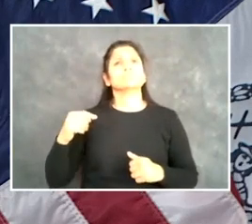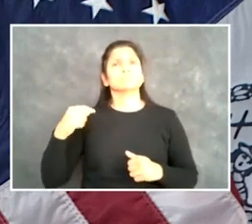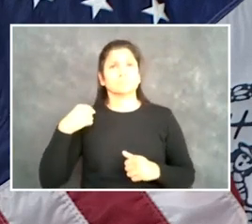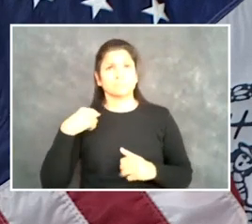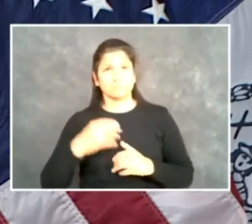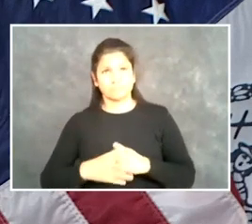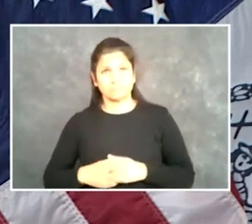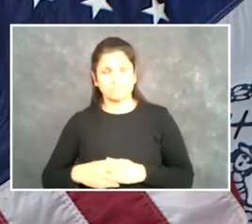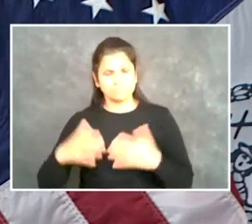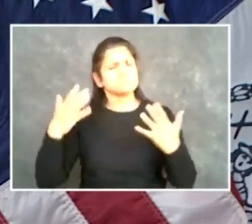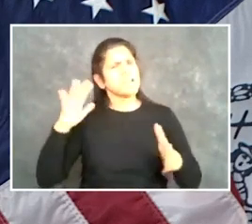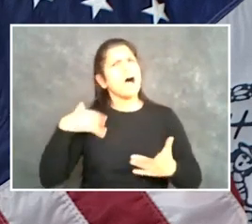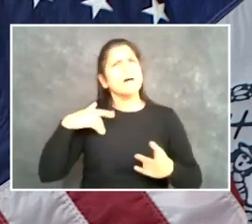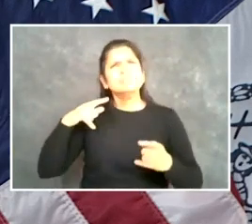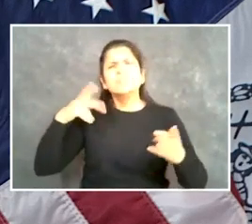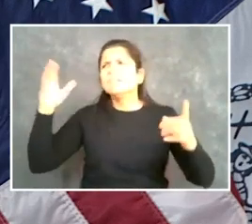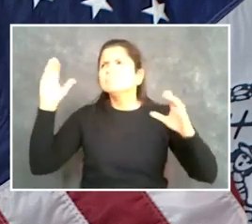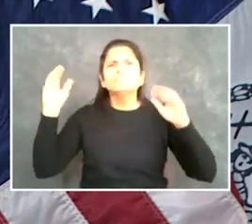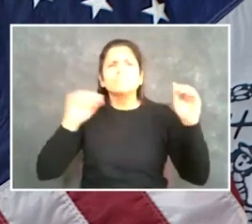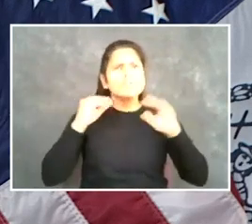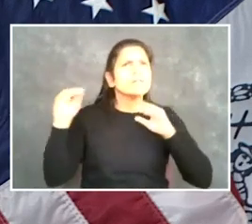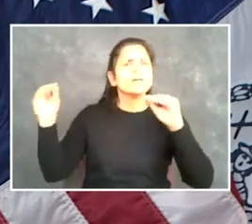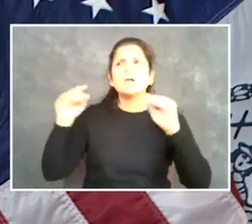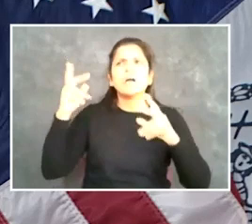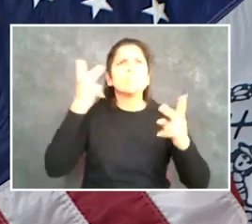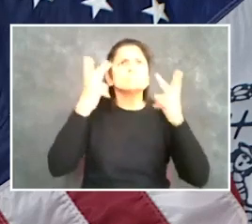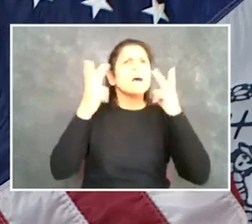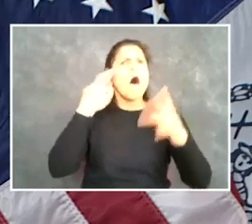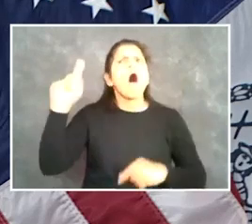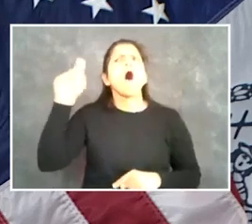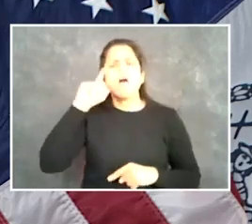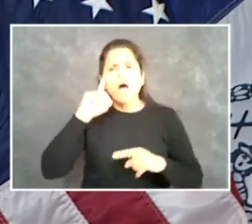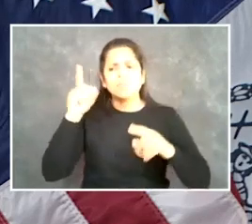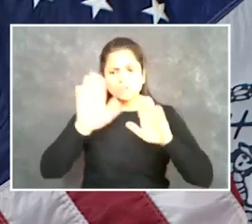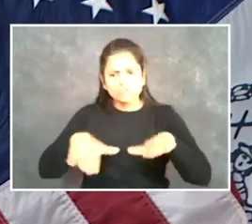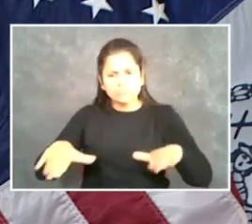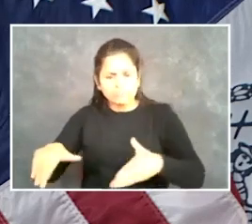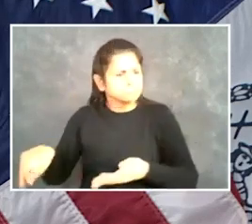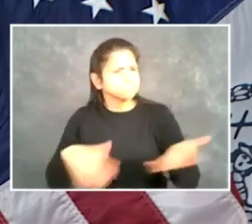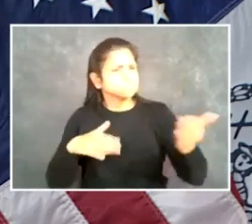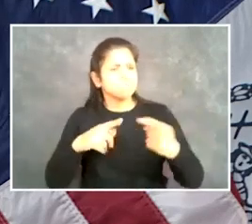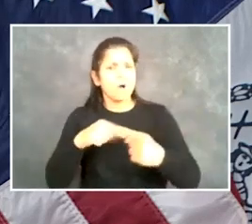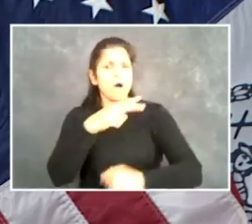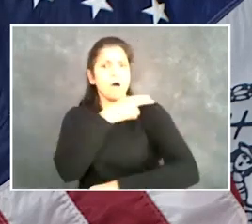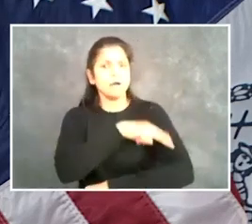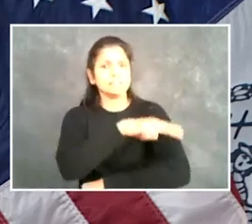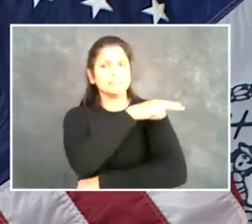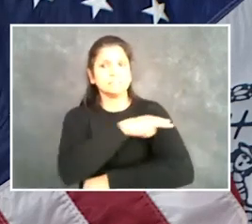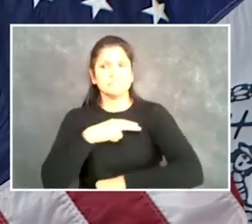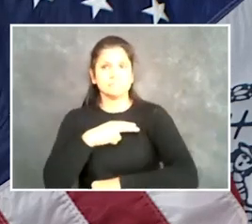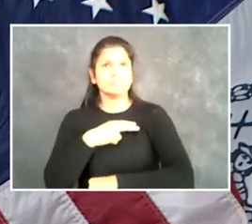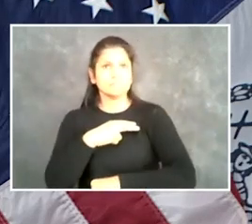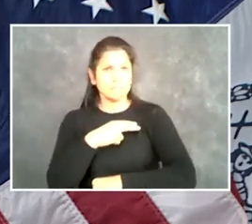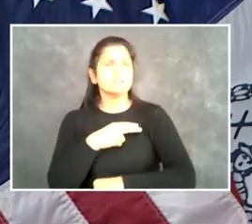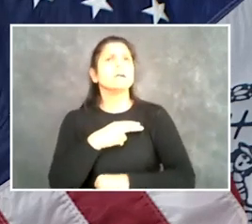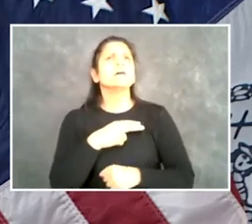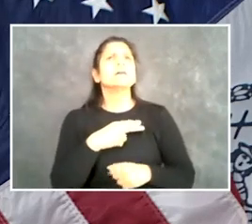Reporter: I WALKED AWAY AT THE WRONG MOMENT AND THANK YOU. WE'VE BEEN REPORTING THAT A FEW